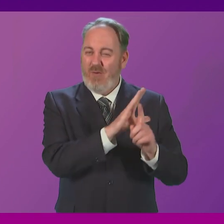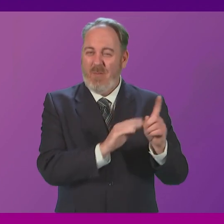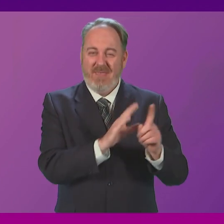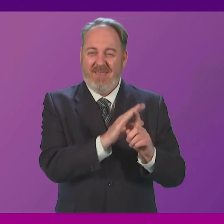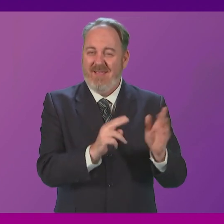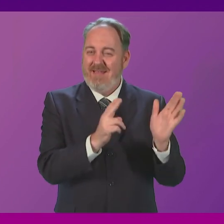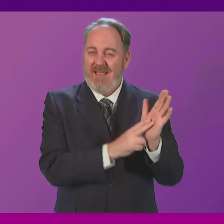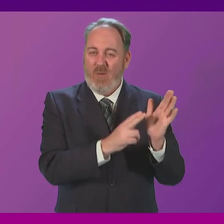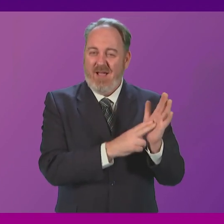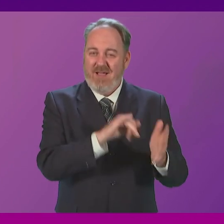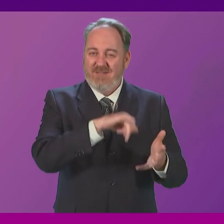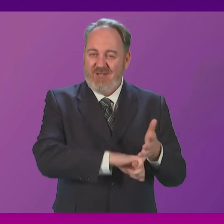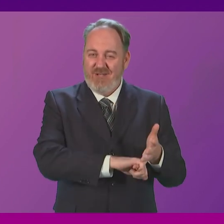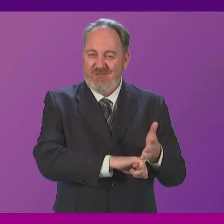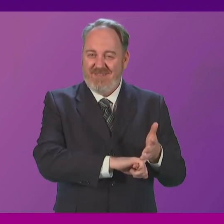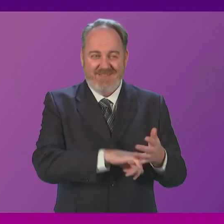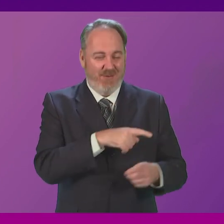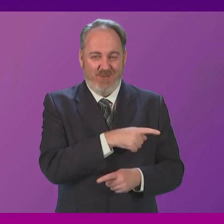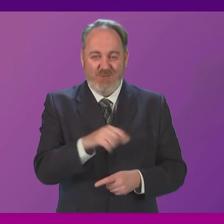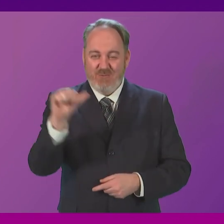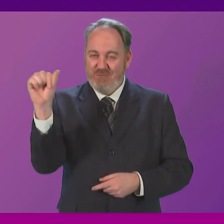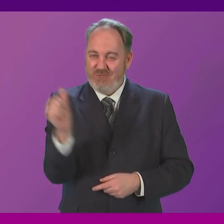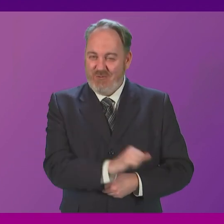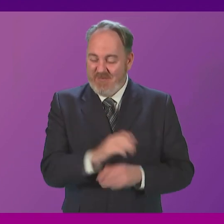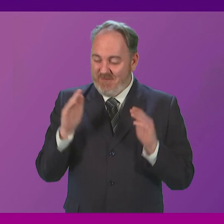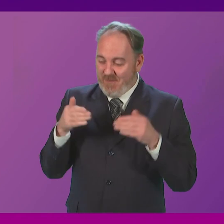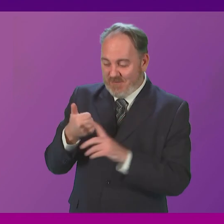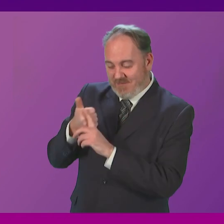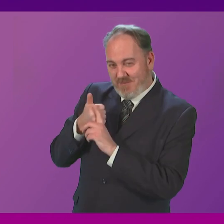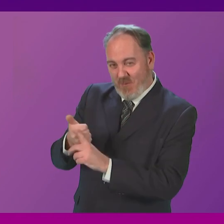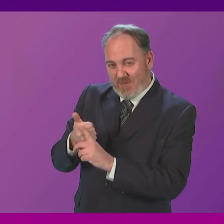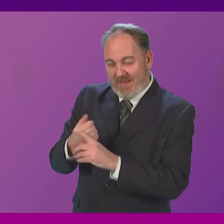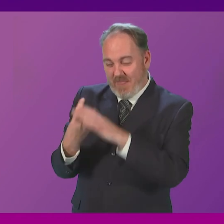Instead of setting out a platform to focus on Scotland’s real priorities, Humza Yousaf